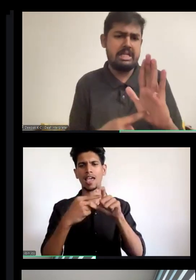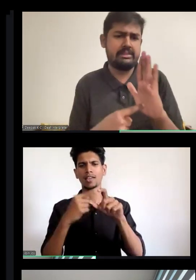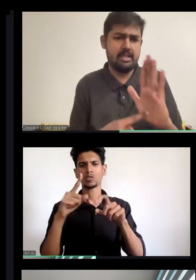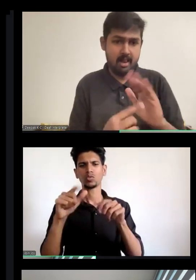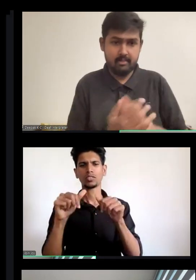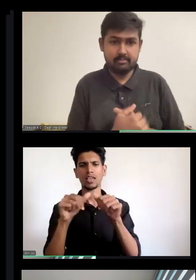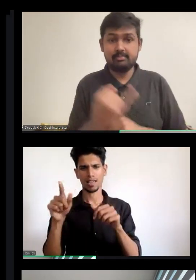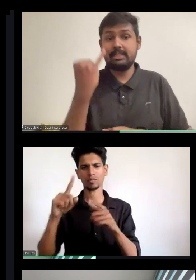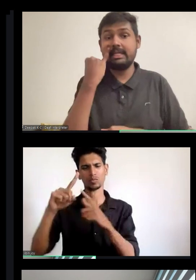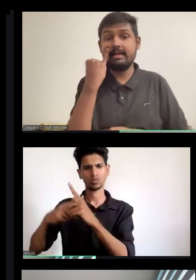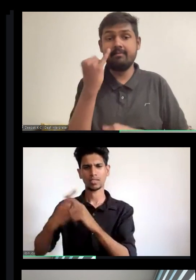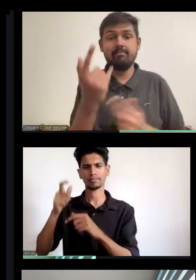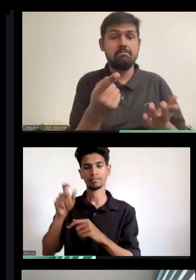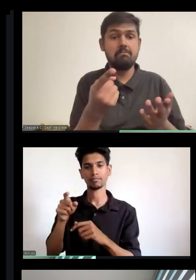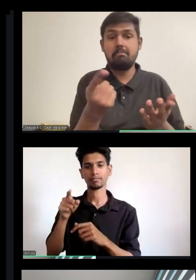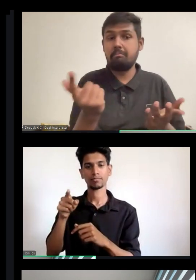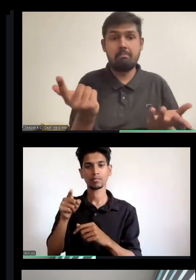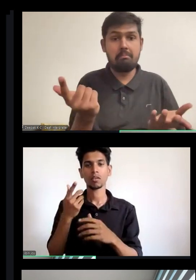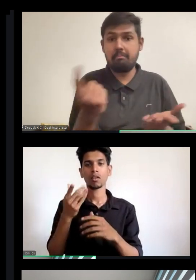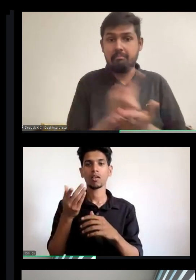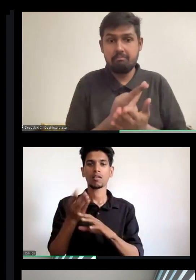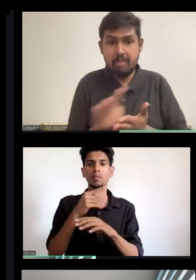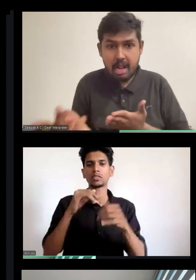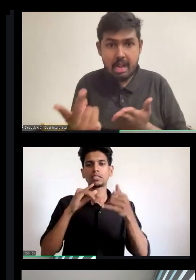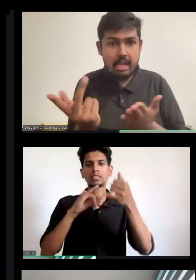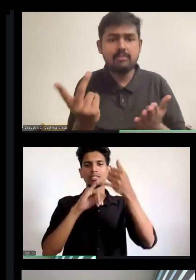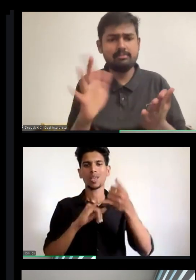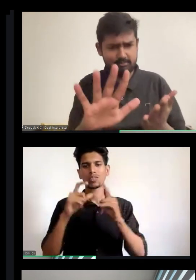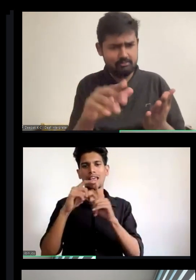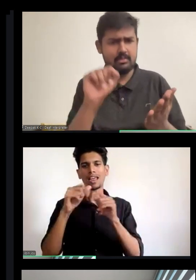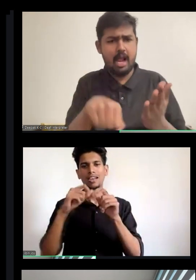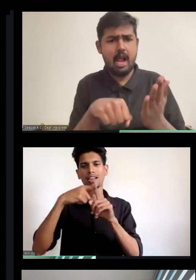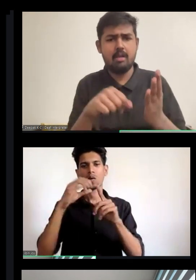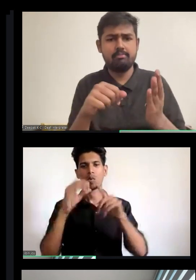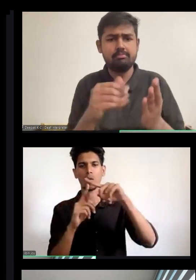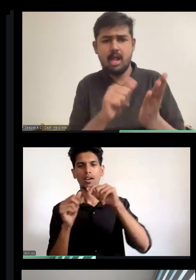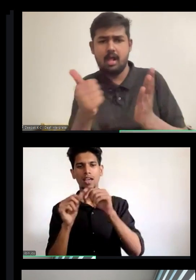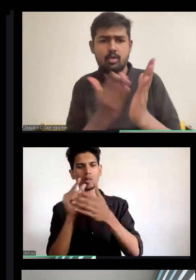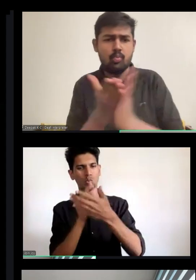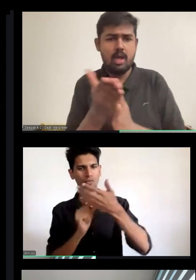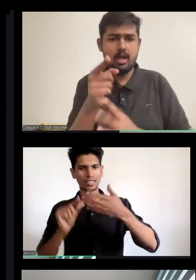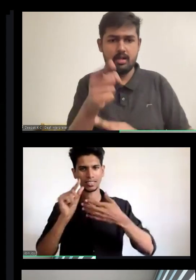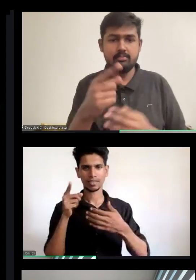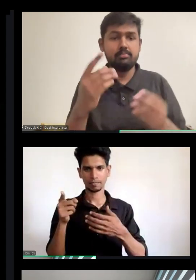Dr. Angela Jackson's doctoral research created a pioneering framework. It's called the J4P framework.